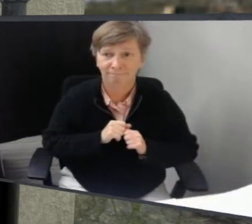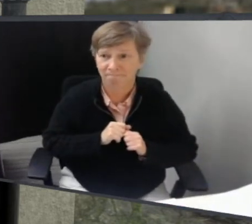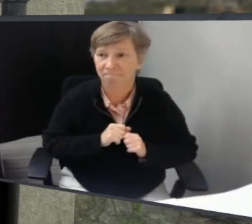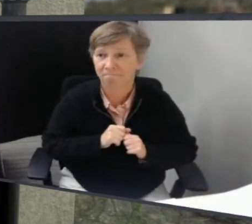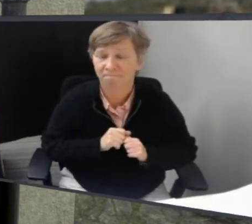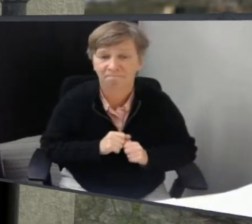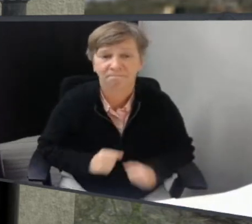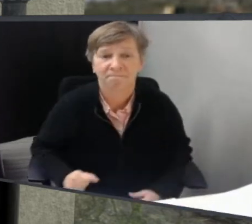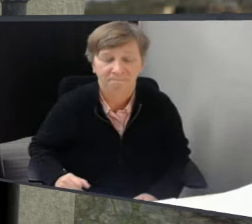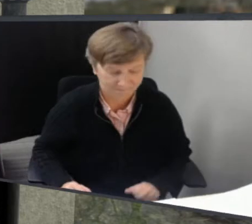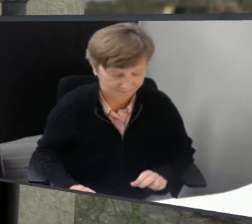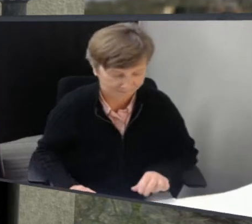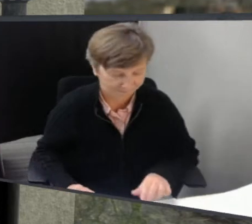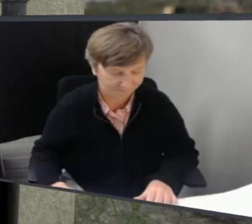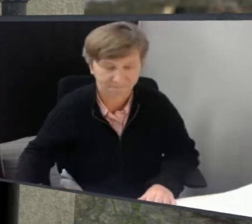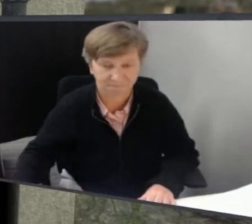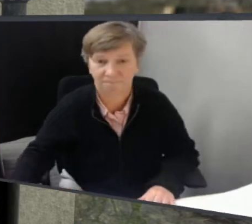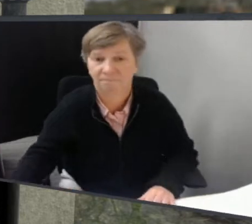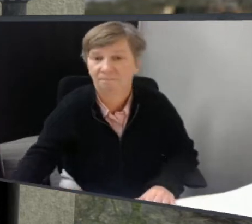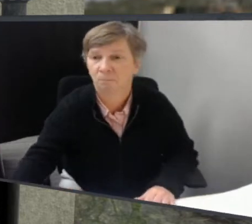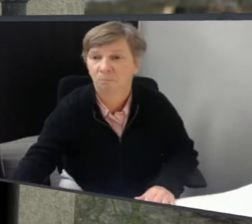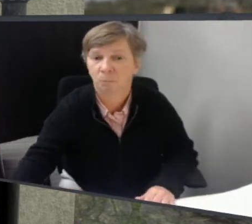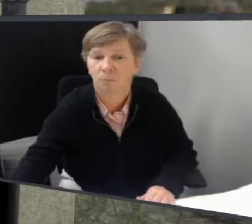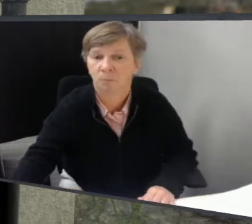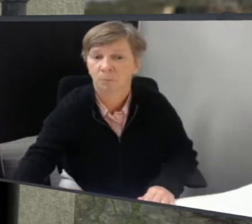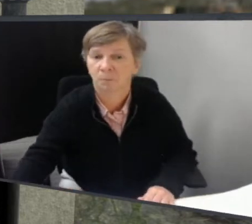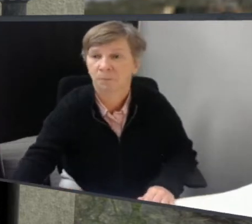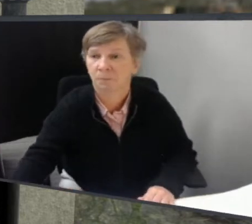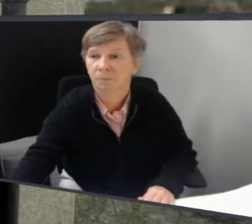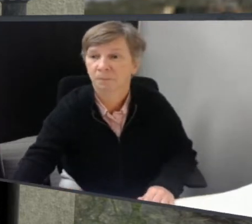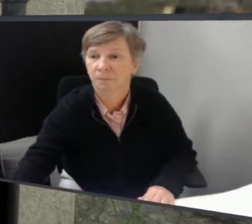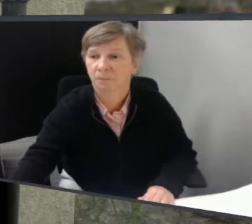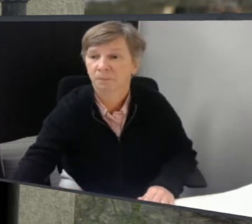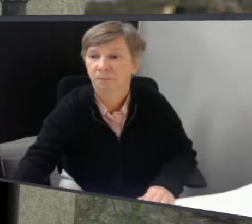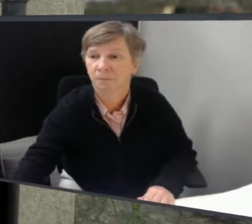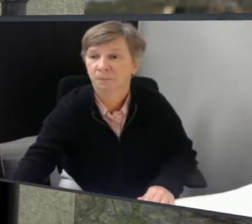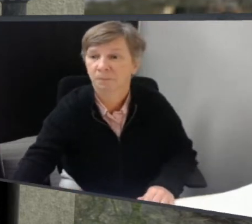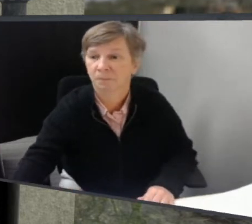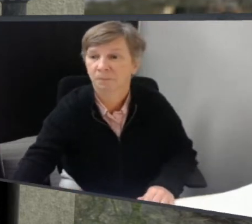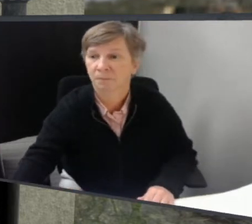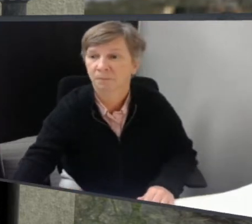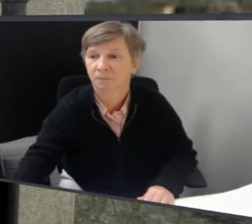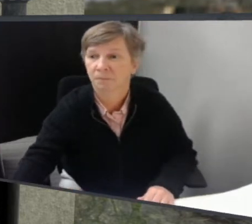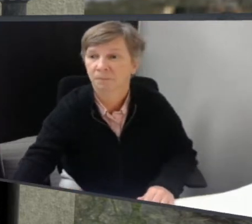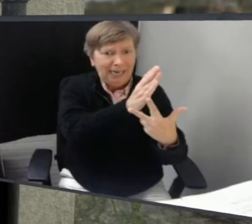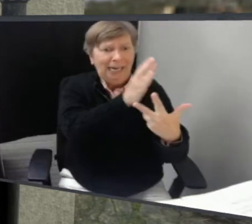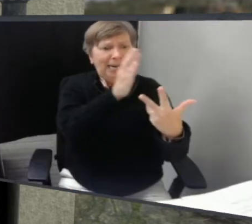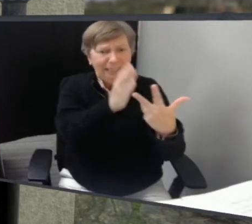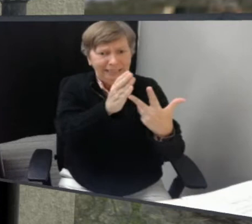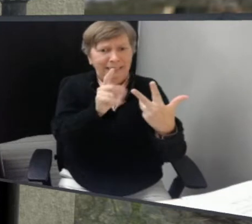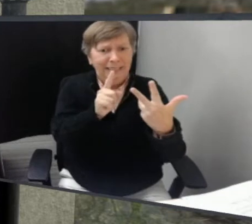identify the interpreter, and tag onto them to be able to use them in that space.